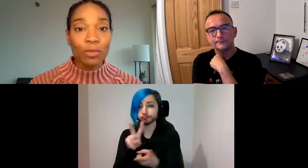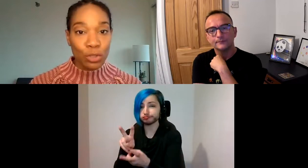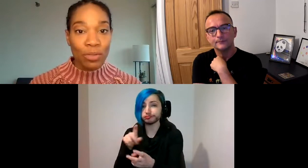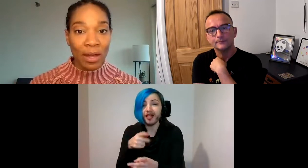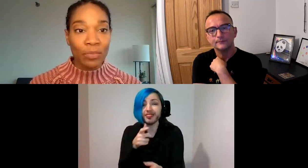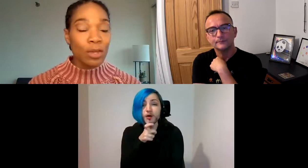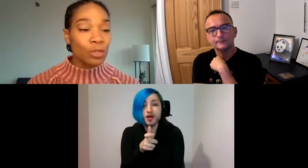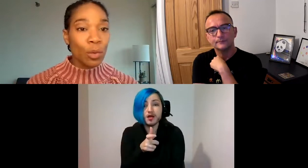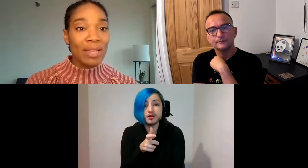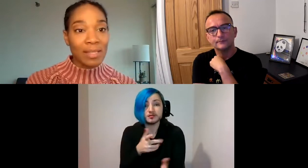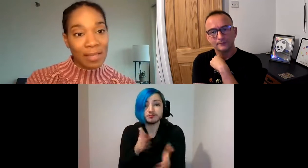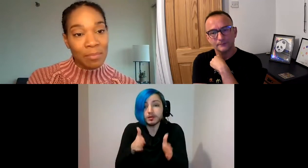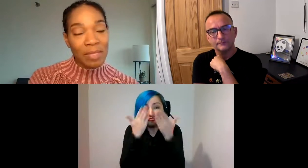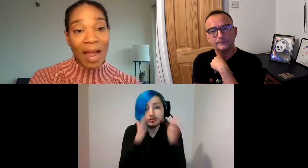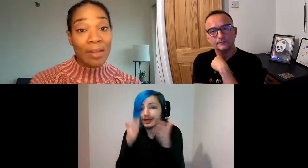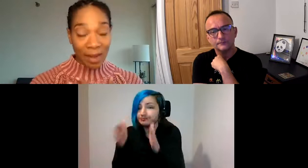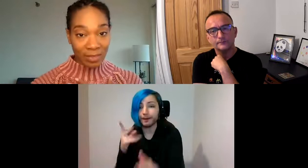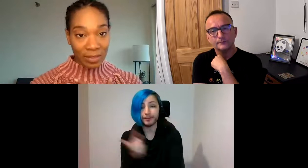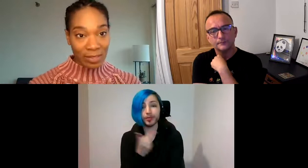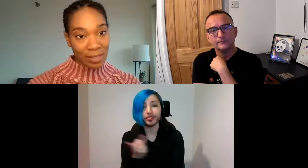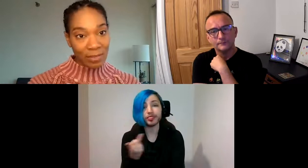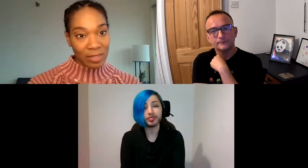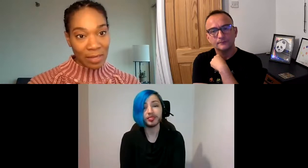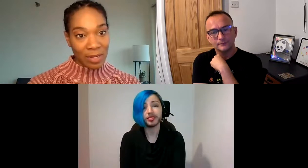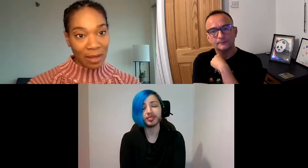this_is language that feels right, this_is what I want